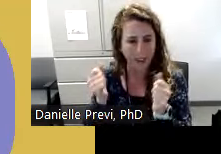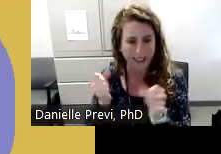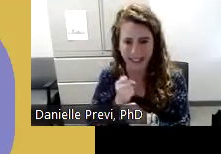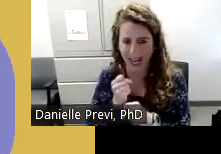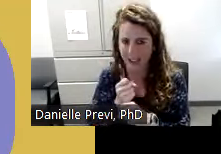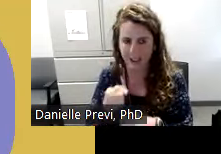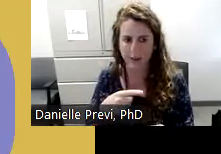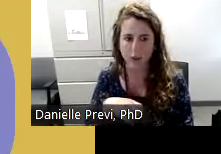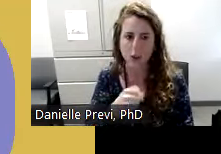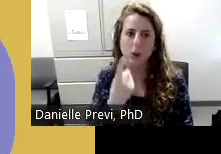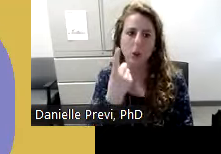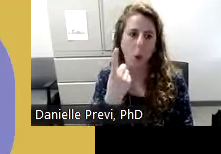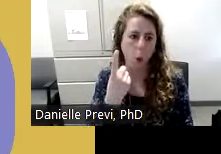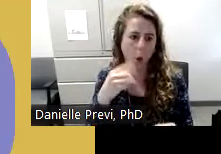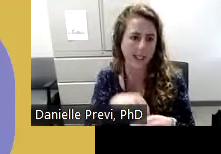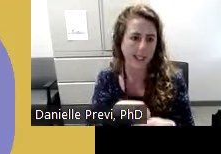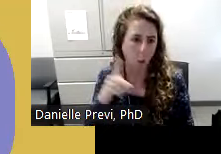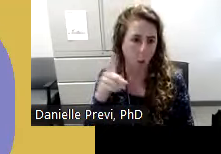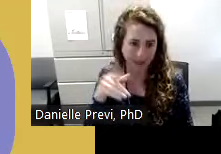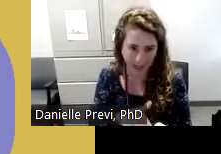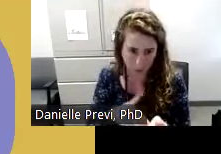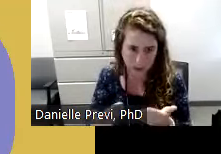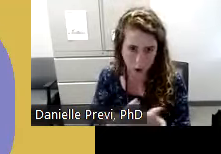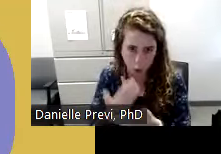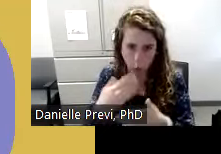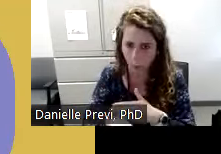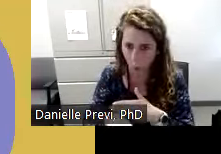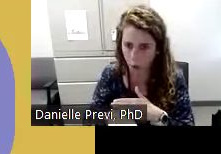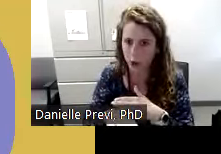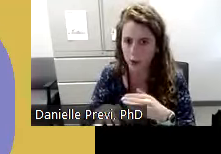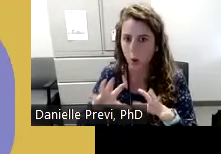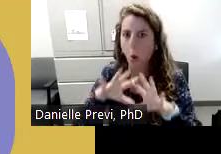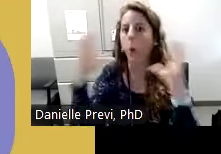So, a few quick statistics to give you a frame of reference. One in 1,000